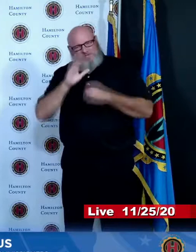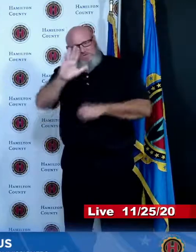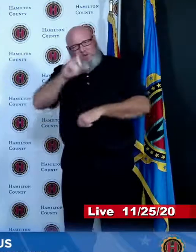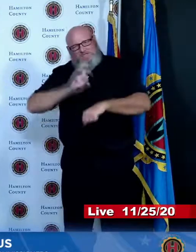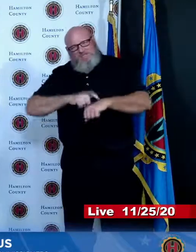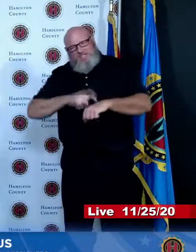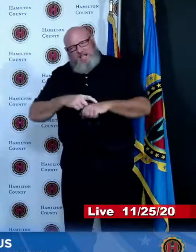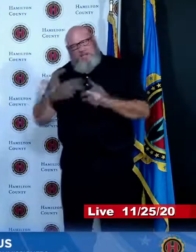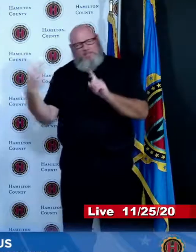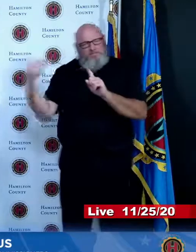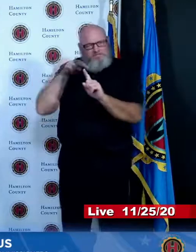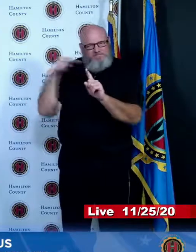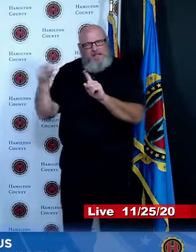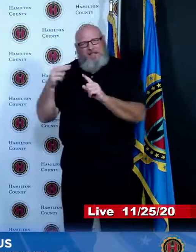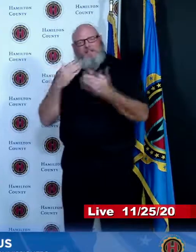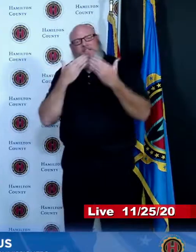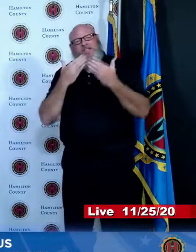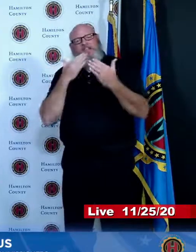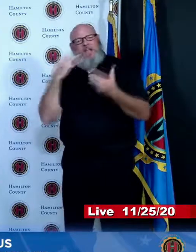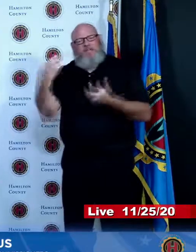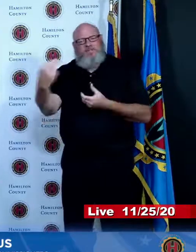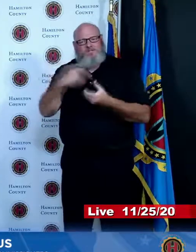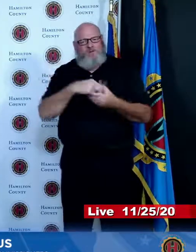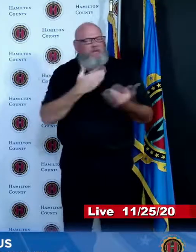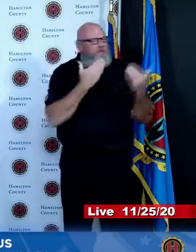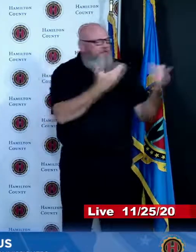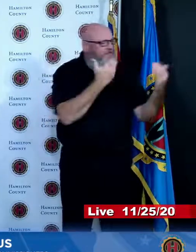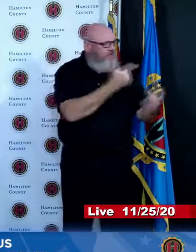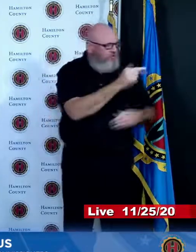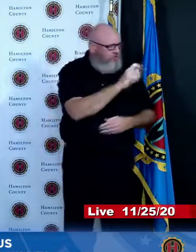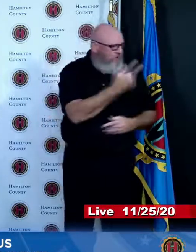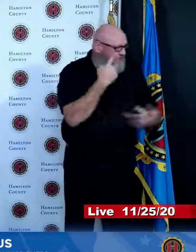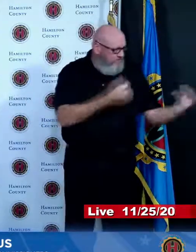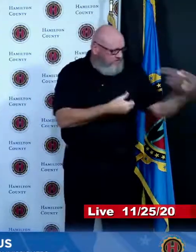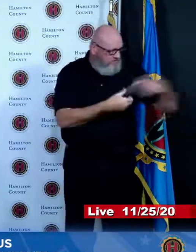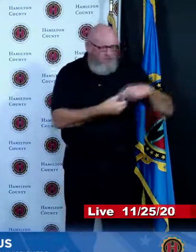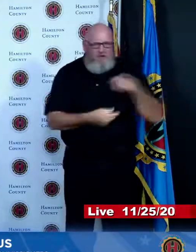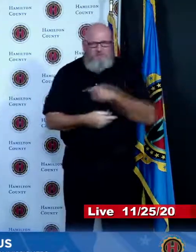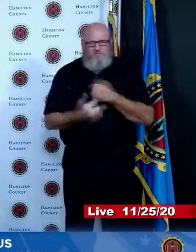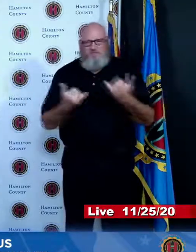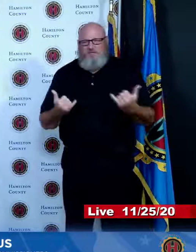to Greg Kesterman the Health Commissioner for Hamilton County for being here every week